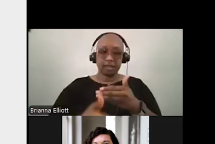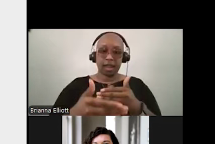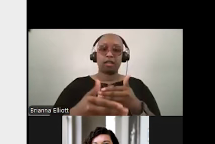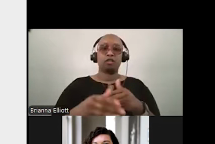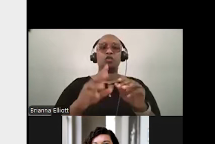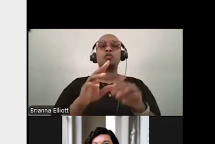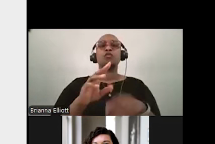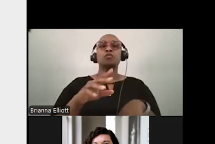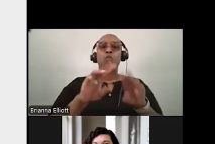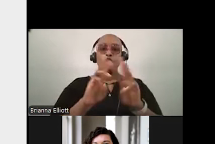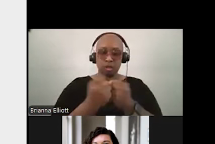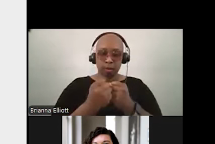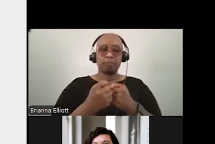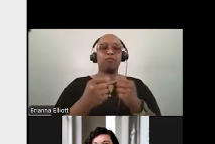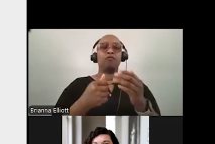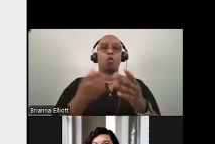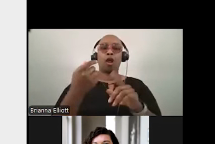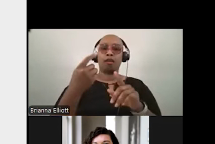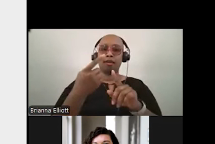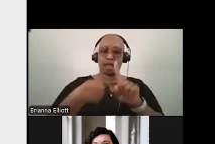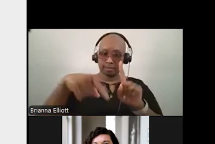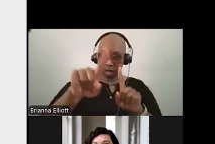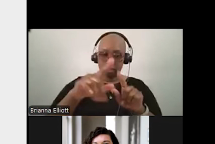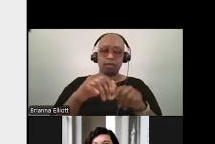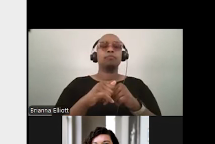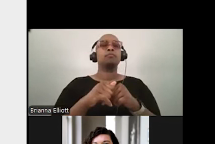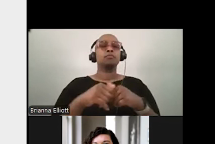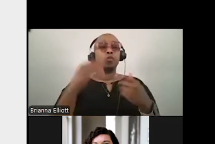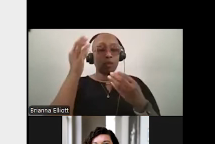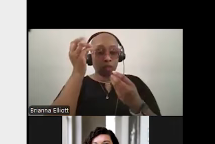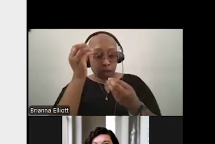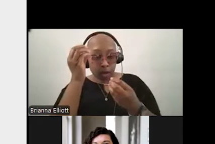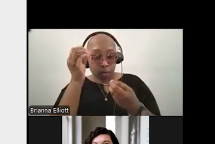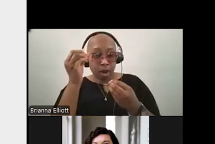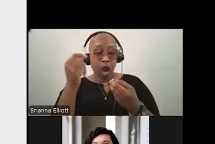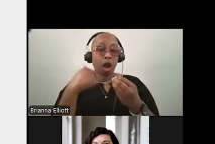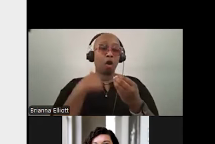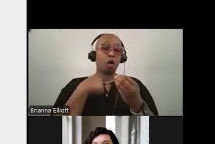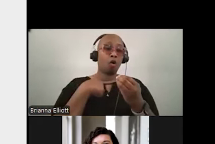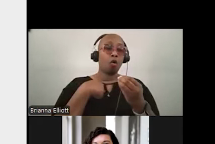huge. If you think about it for images, you have to mark little text in every image talking about